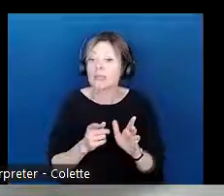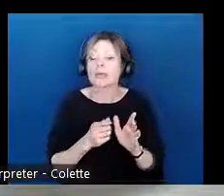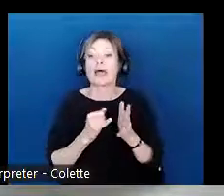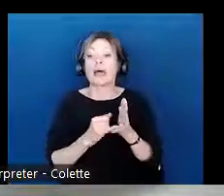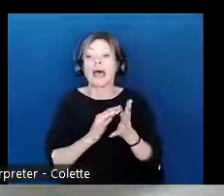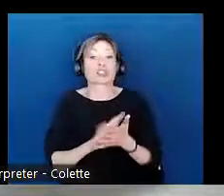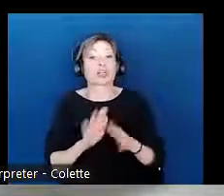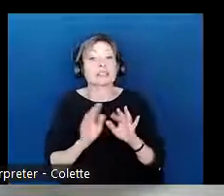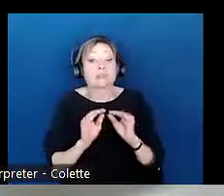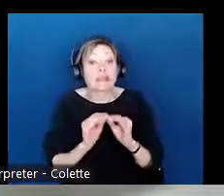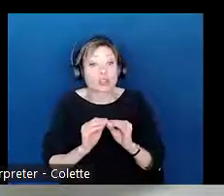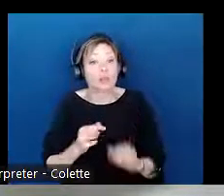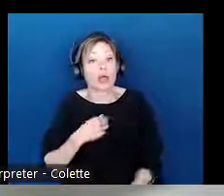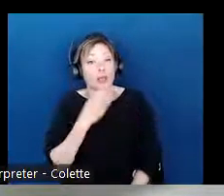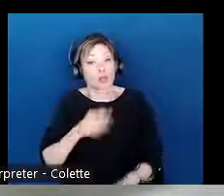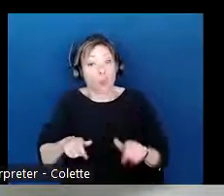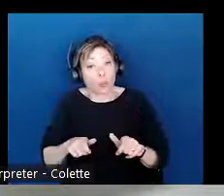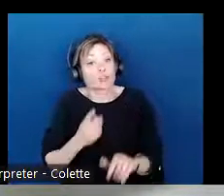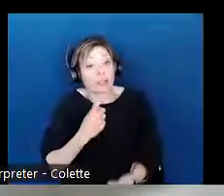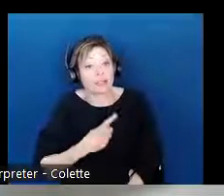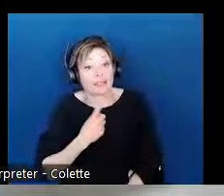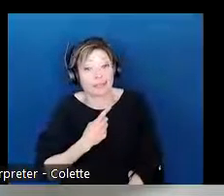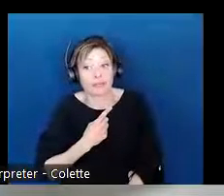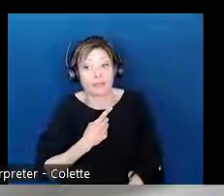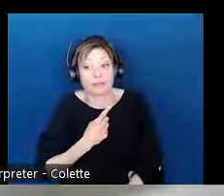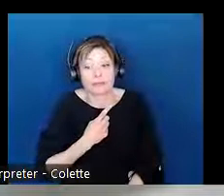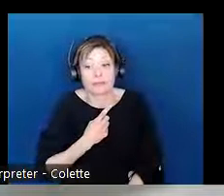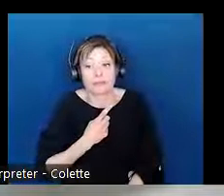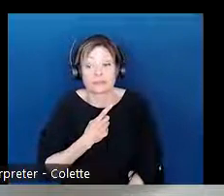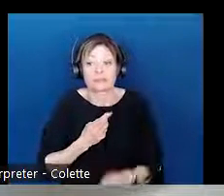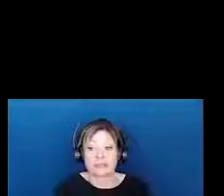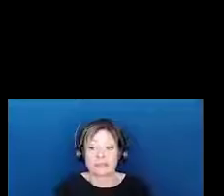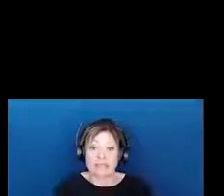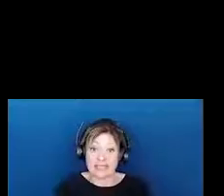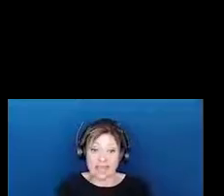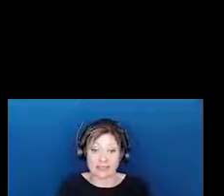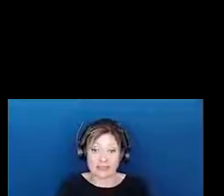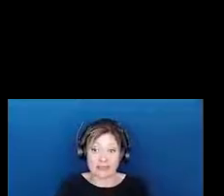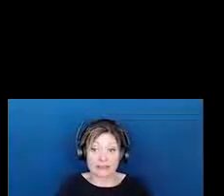a wheelchair user myself um and when it comes to sand I suggest the thickest tires possible